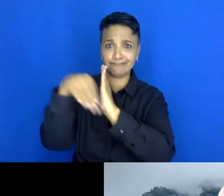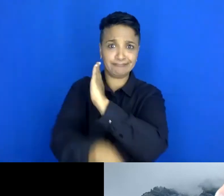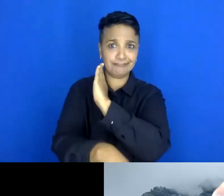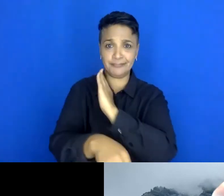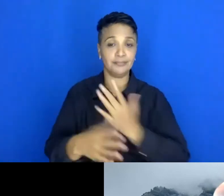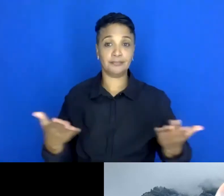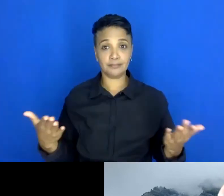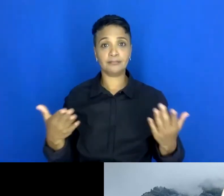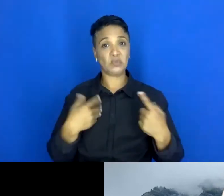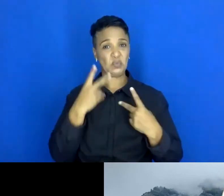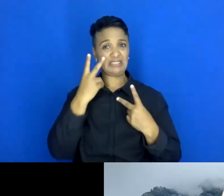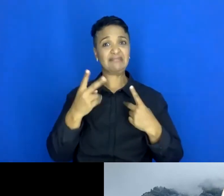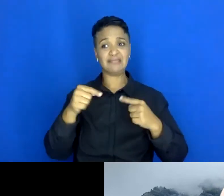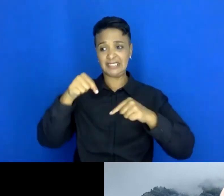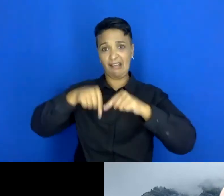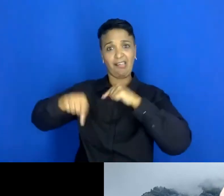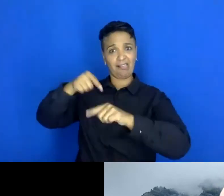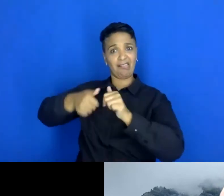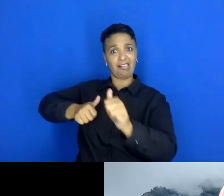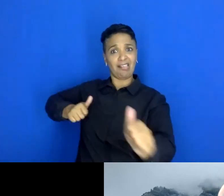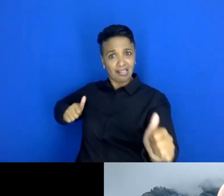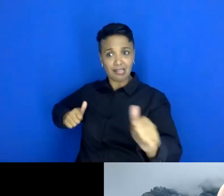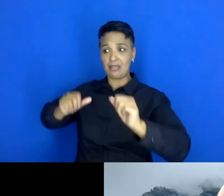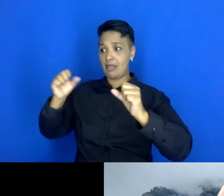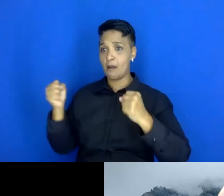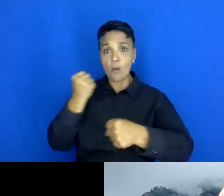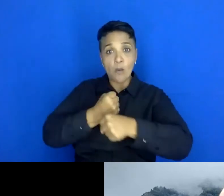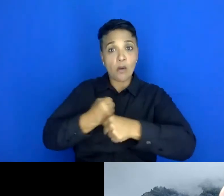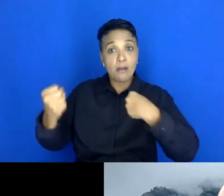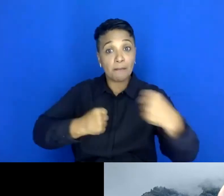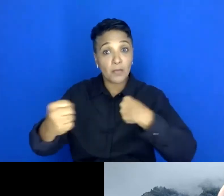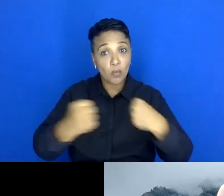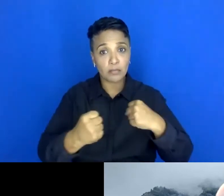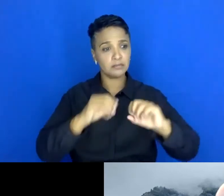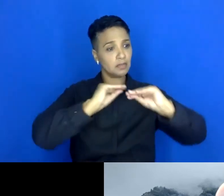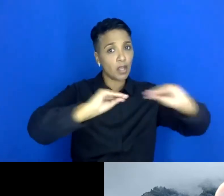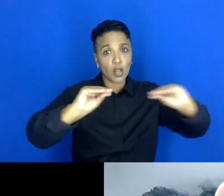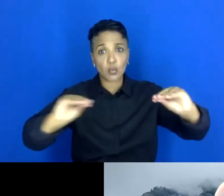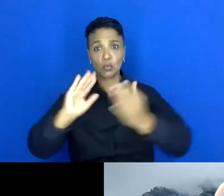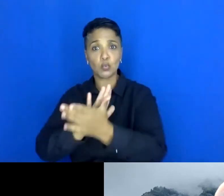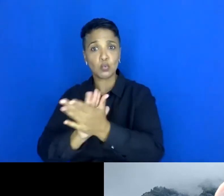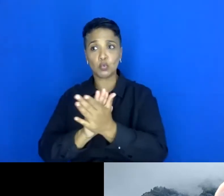setbacks and employment and education as other panelists have mentioned and advocates around the